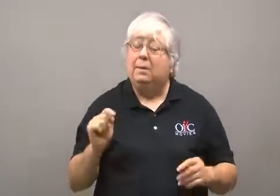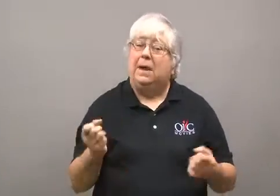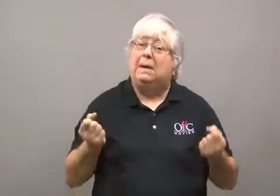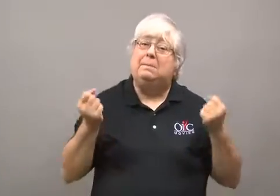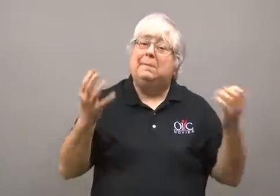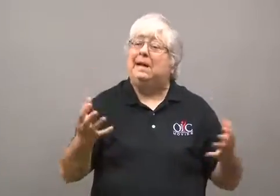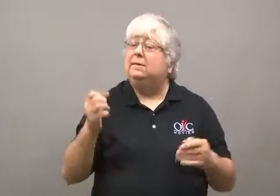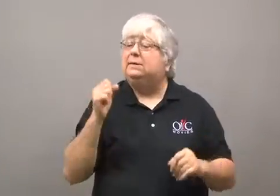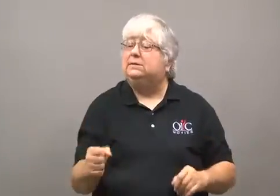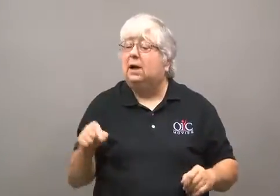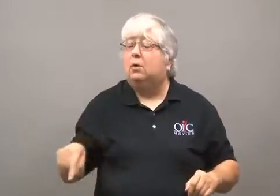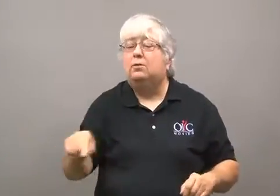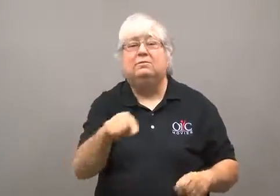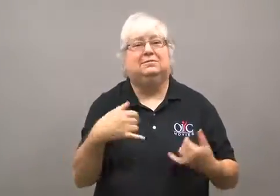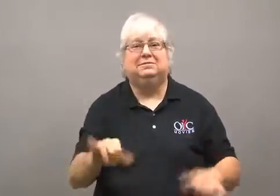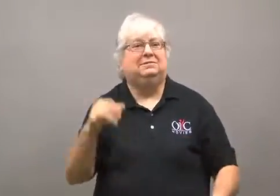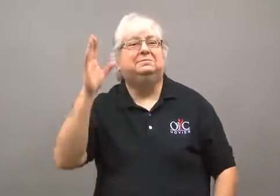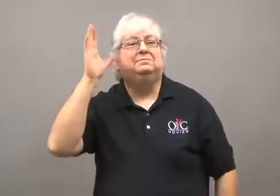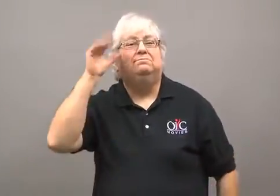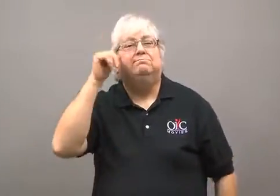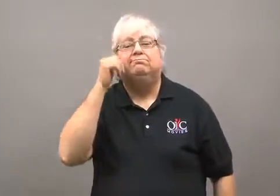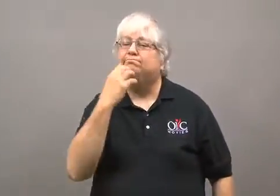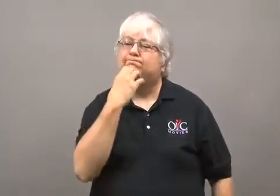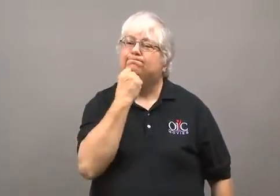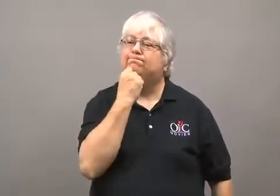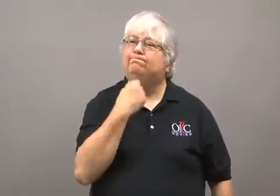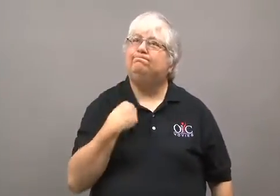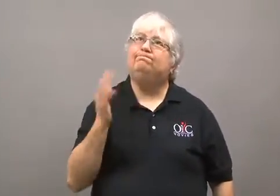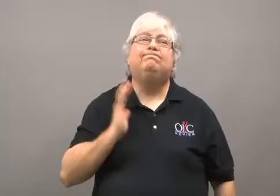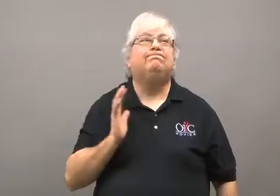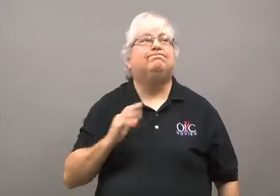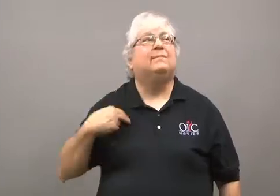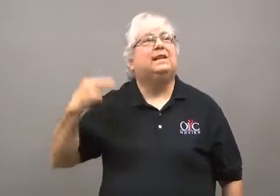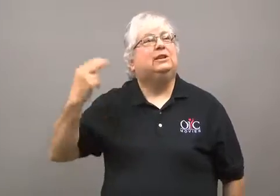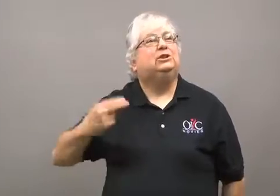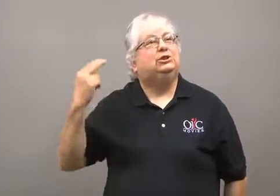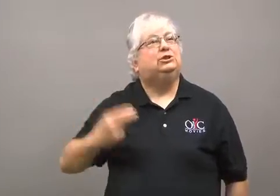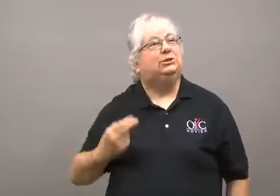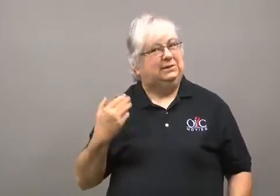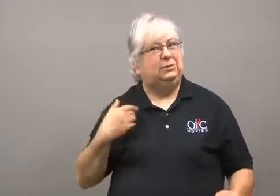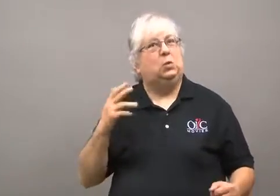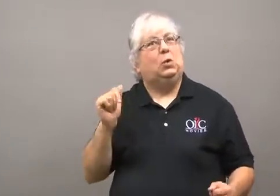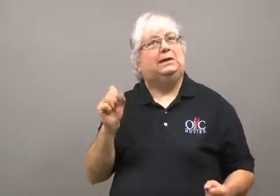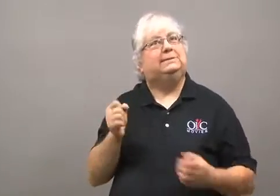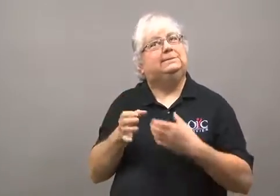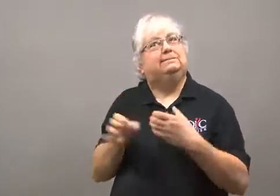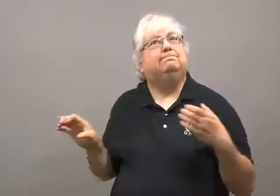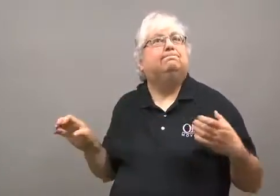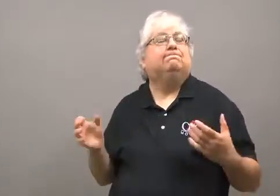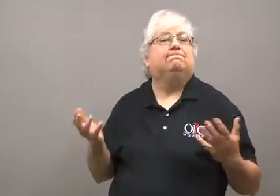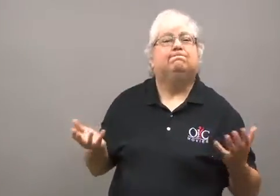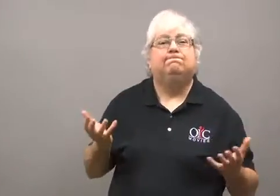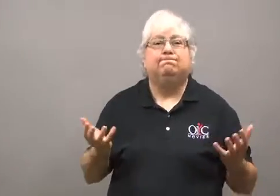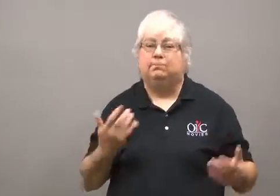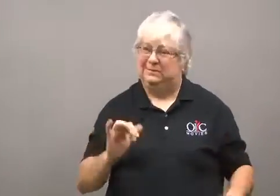Many Southerners continue to cherish their heritage, and the memory of the secession.